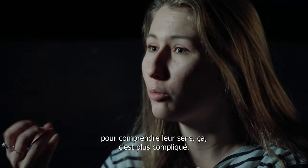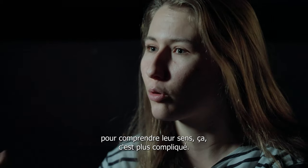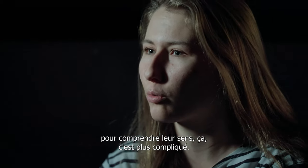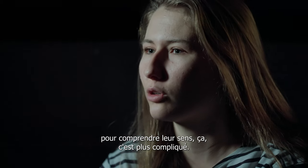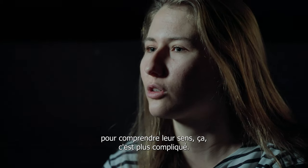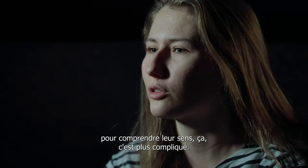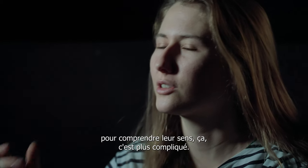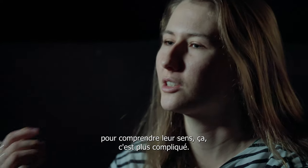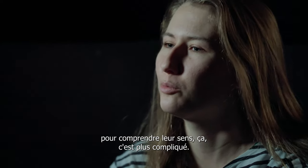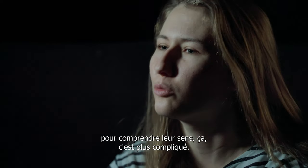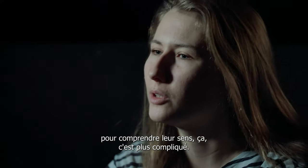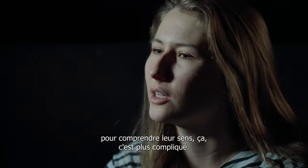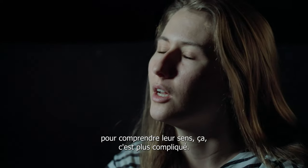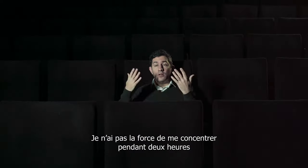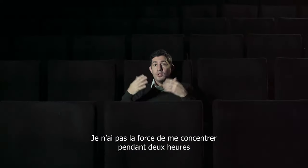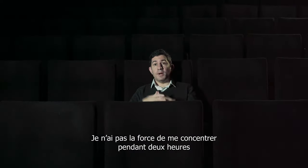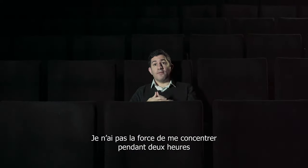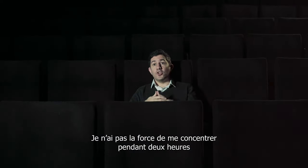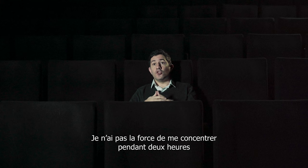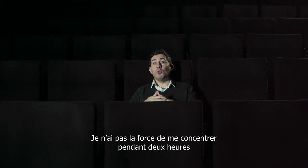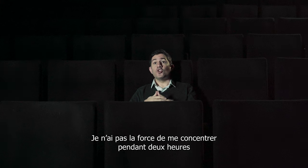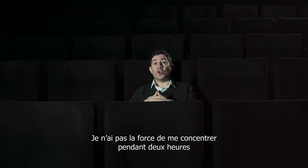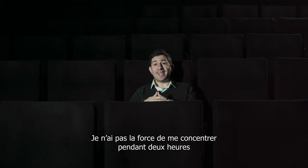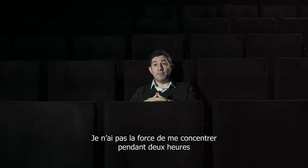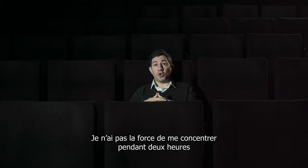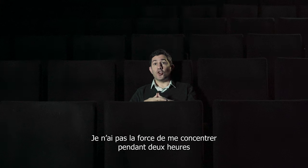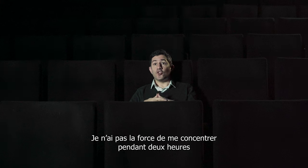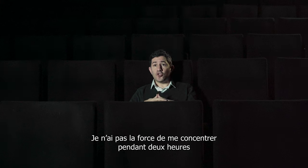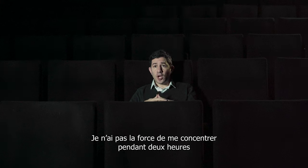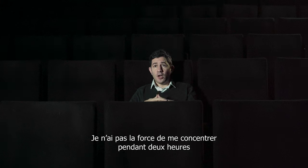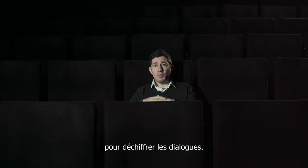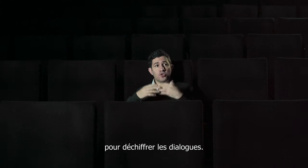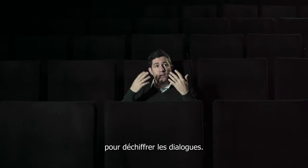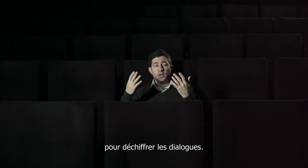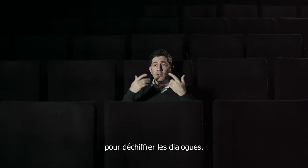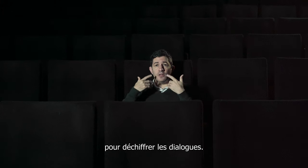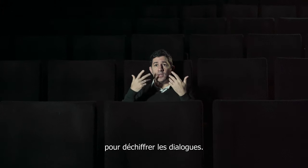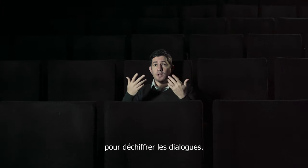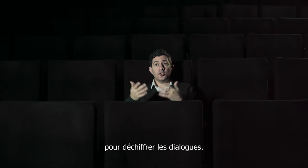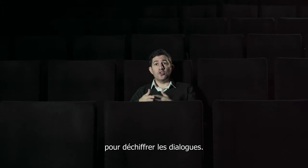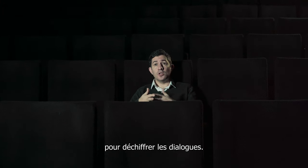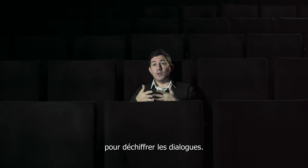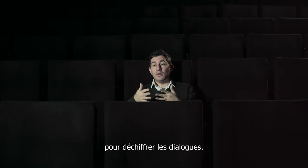to understanding their meaning is more complicated. I don't have the strength to concentrate for two hours to decipher the dialogues.